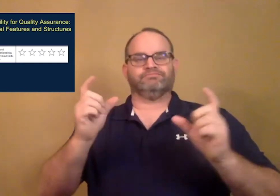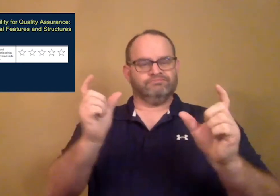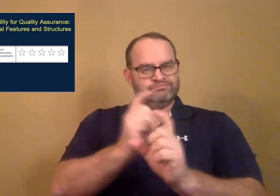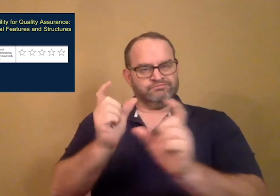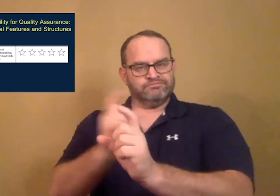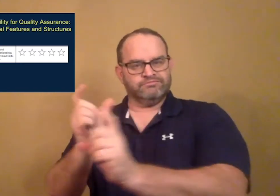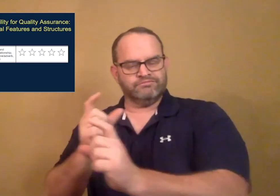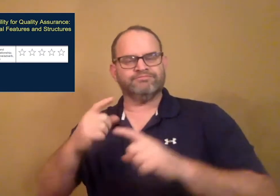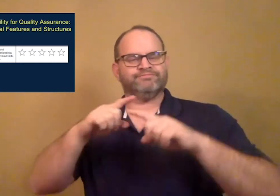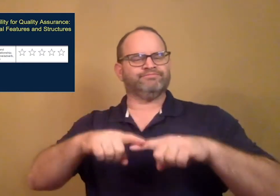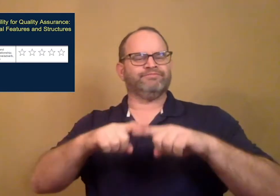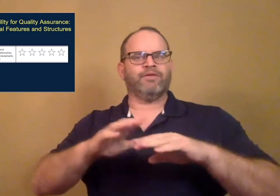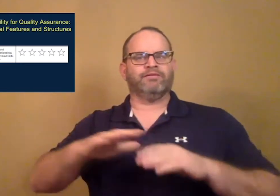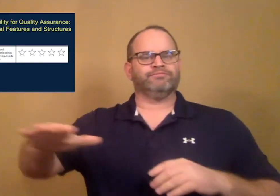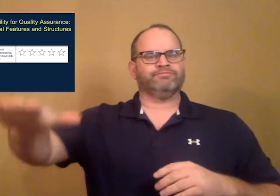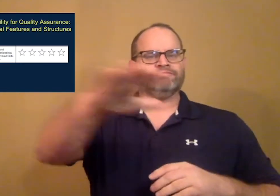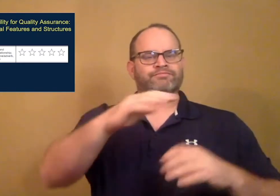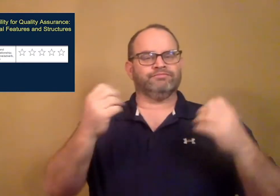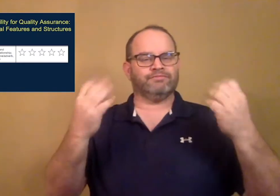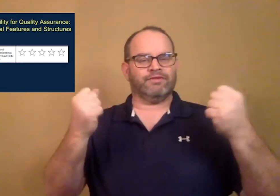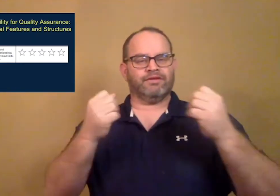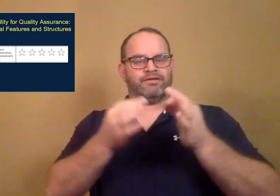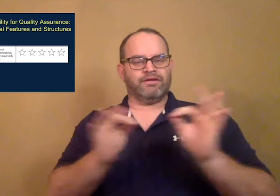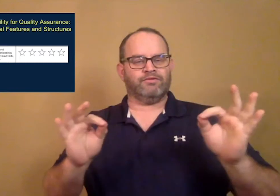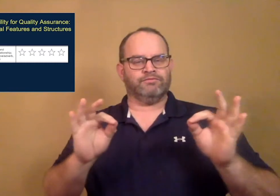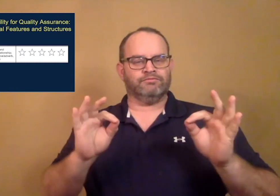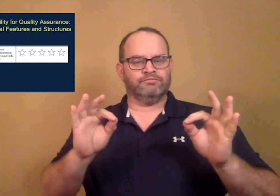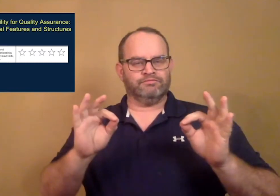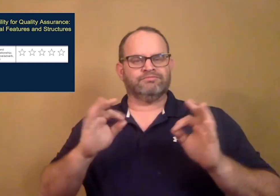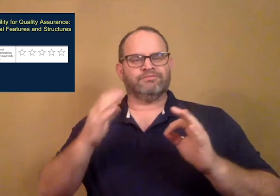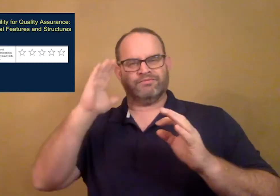That category includes sentence structures. Sign langauges worldwide have their own sentence structures.